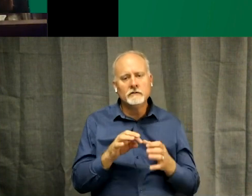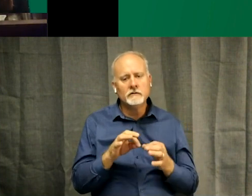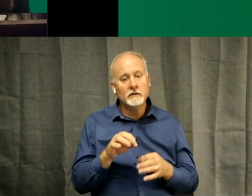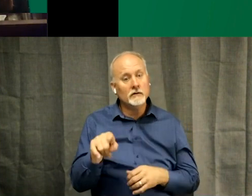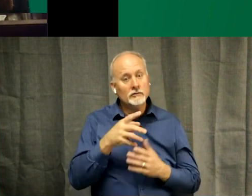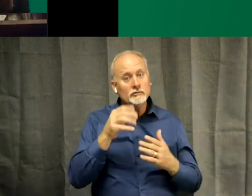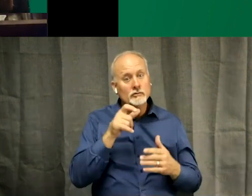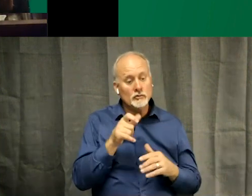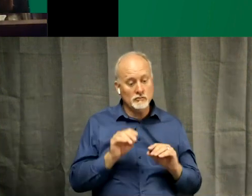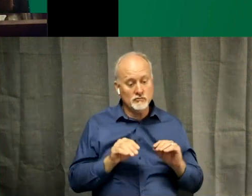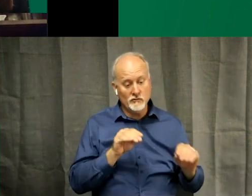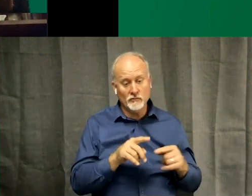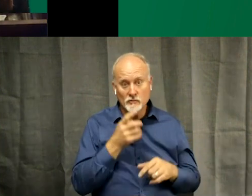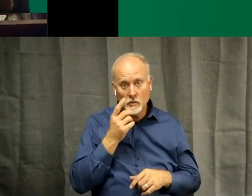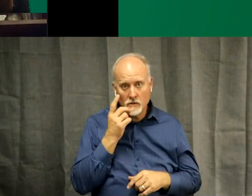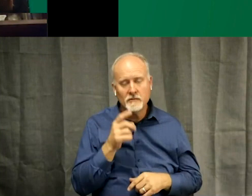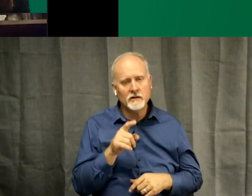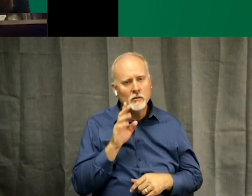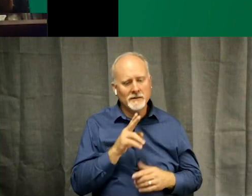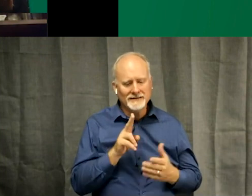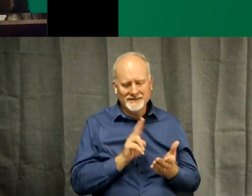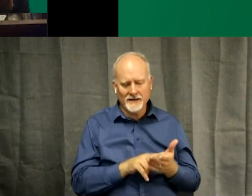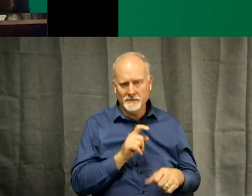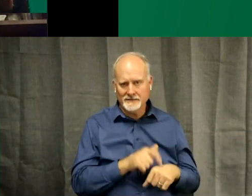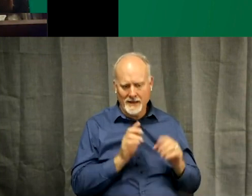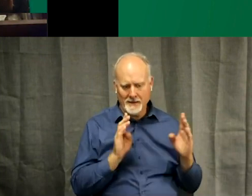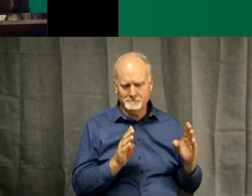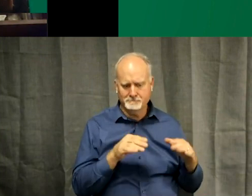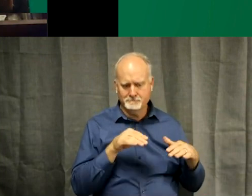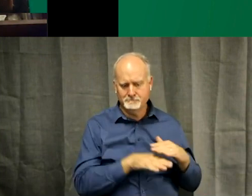into the residence halls you will be signing up for a time to move in to the residence hall and